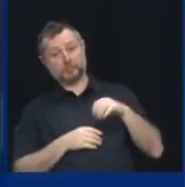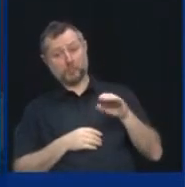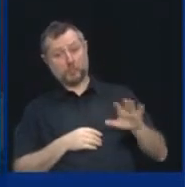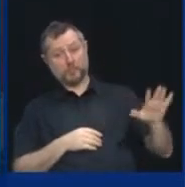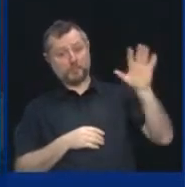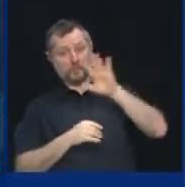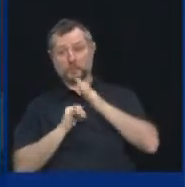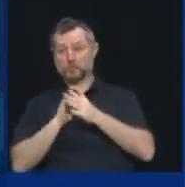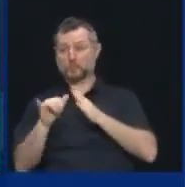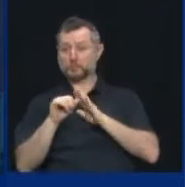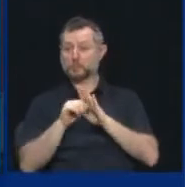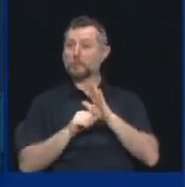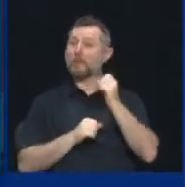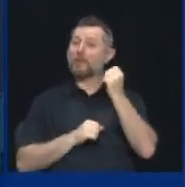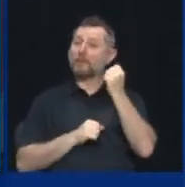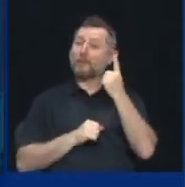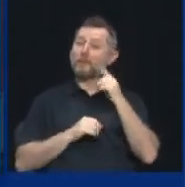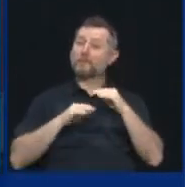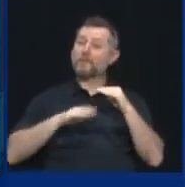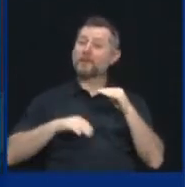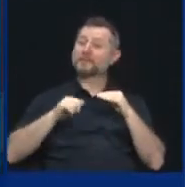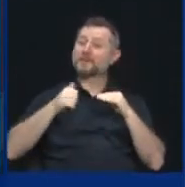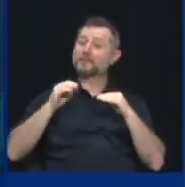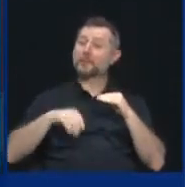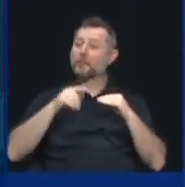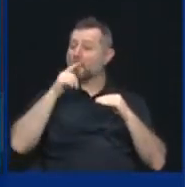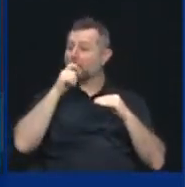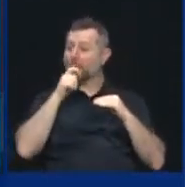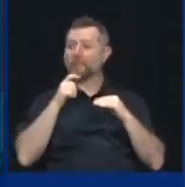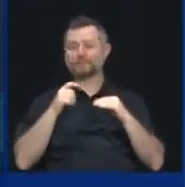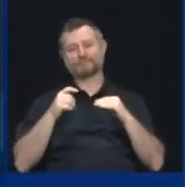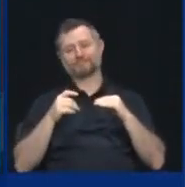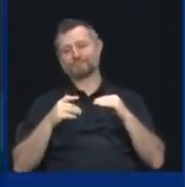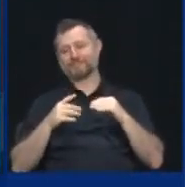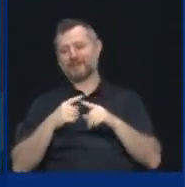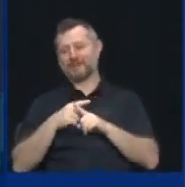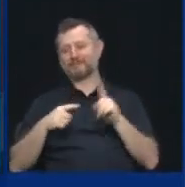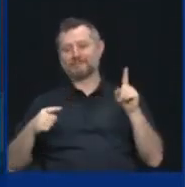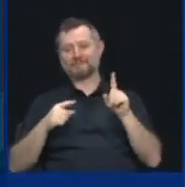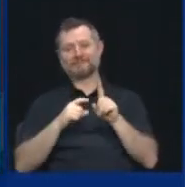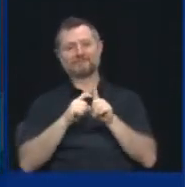THE OVERALL VACCINATION RATE IN THE STATE IS 68%.